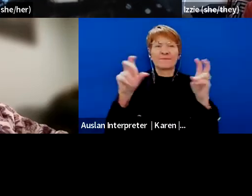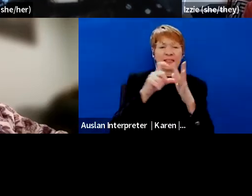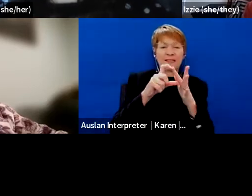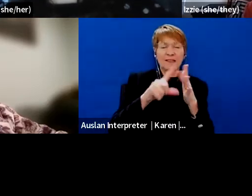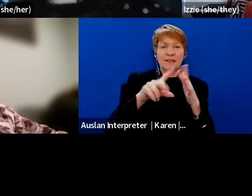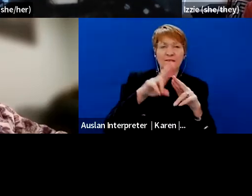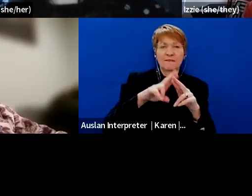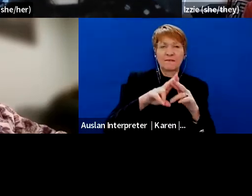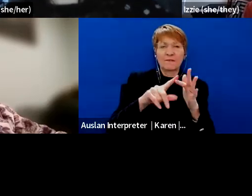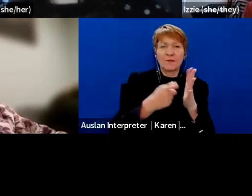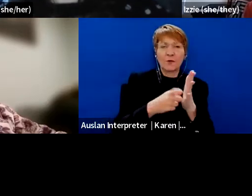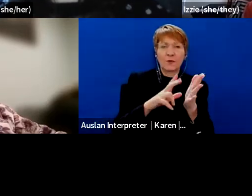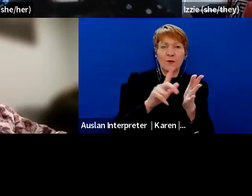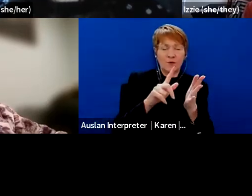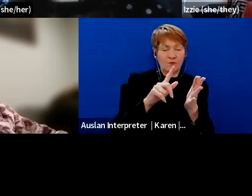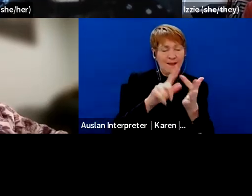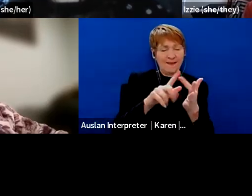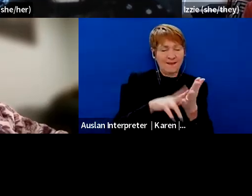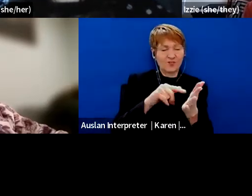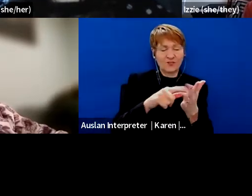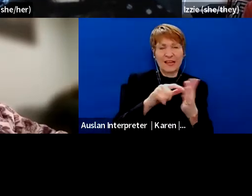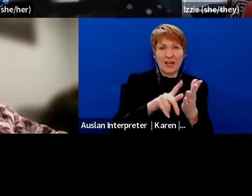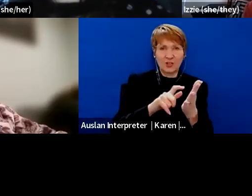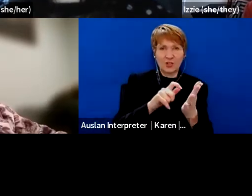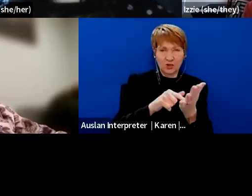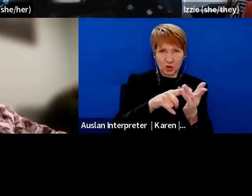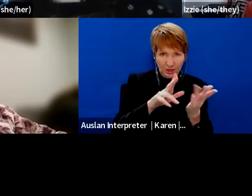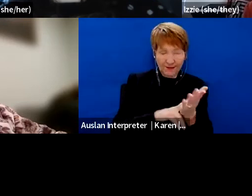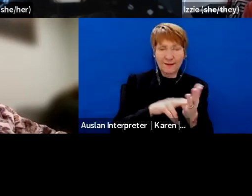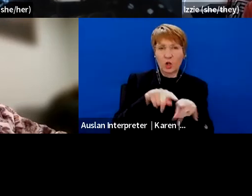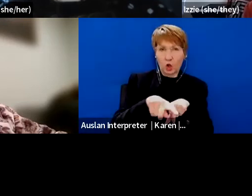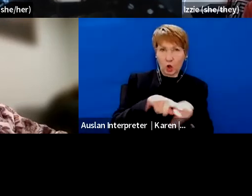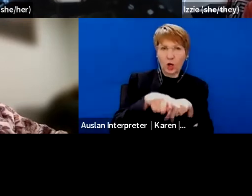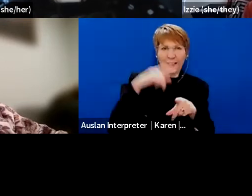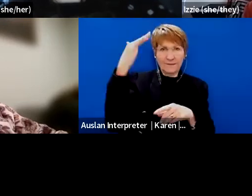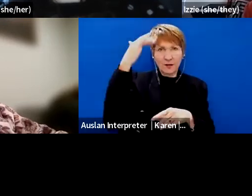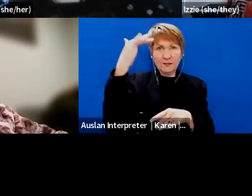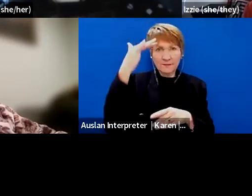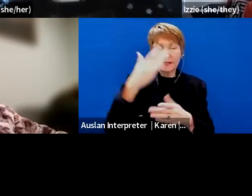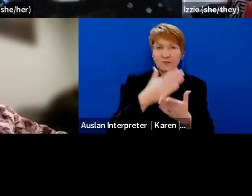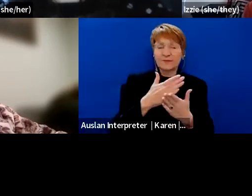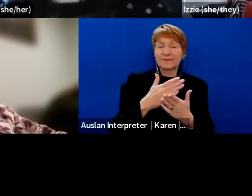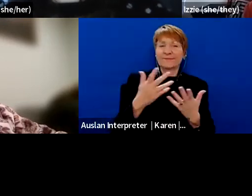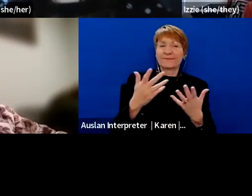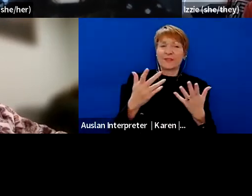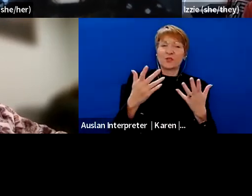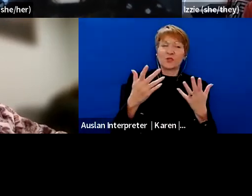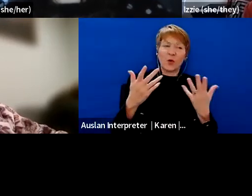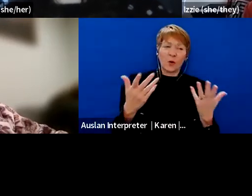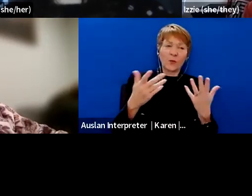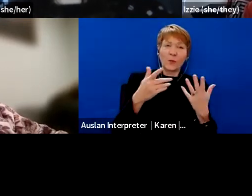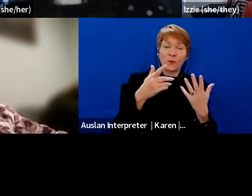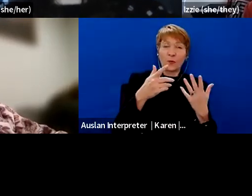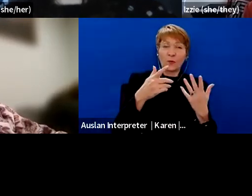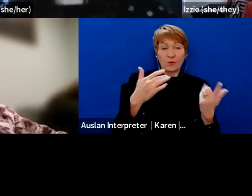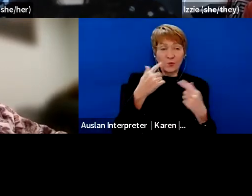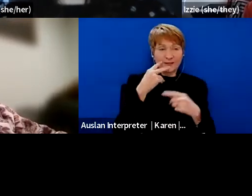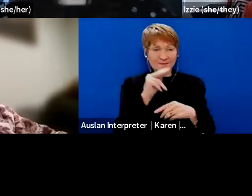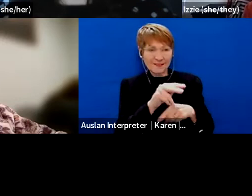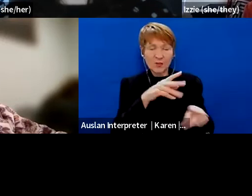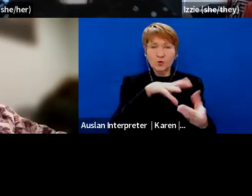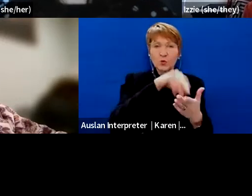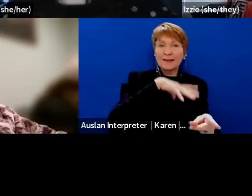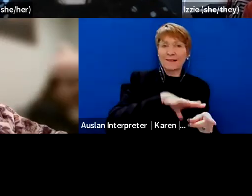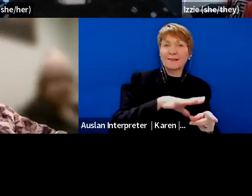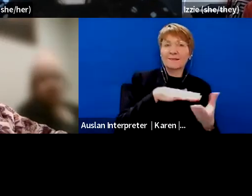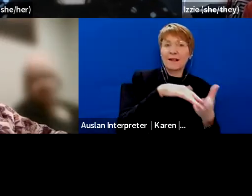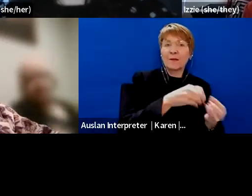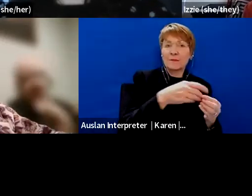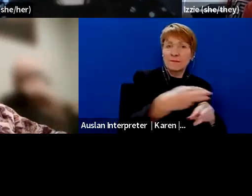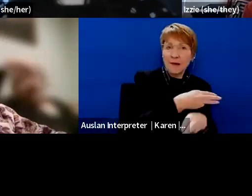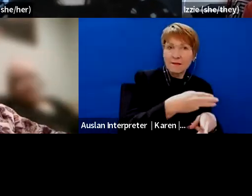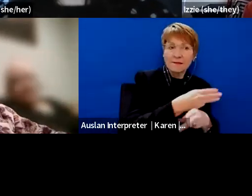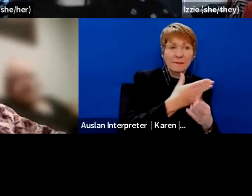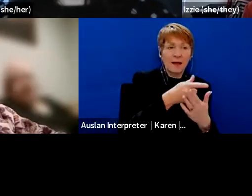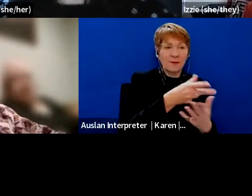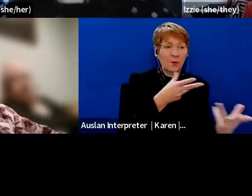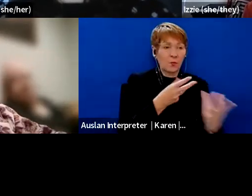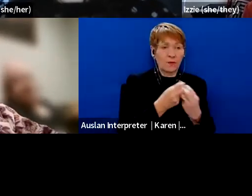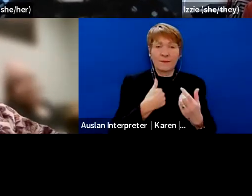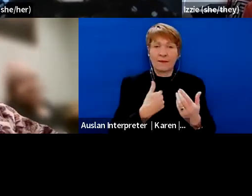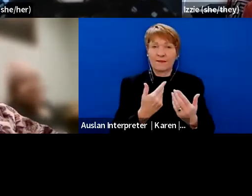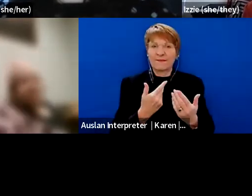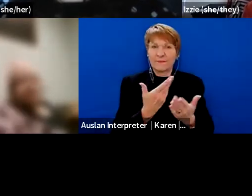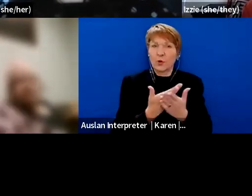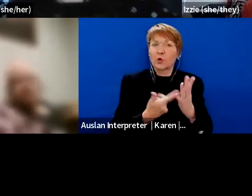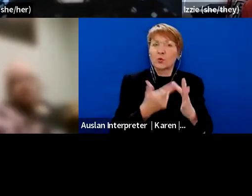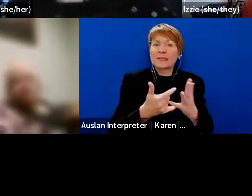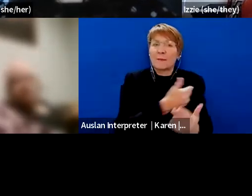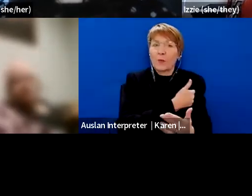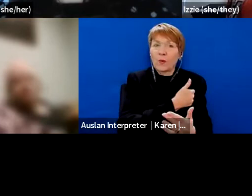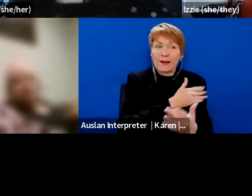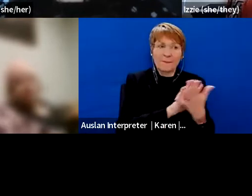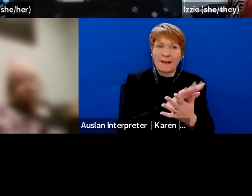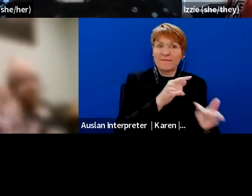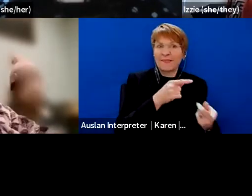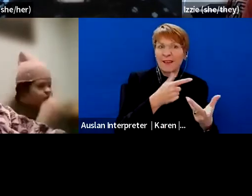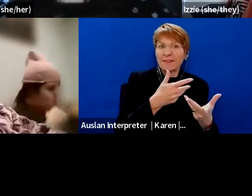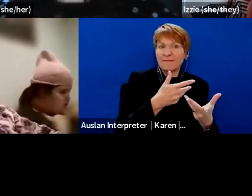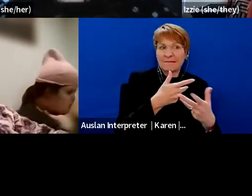every student gets what they need, I think, really, again showing that and really saying okay you know you need some help with math so you've got mad with me on say a Tuesday morning and that's okay, because I getting what they need and we're all learning